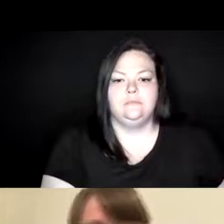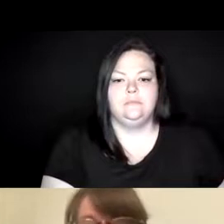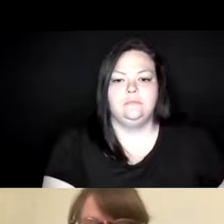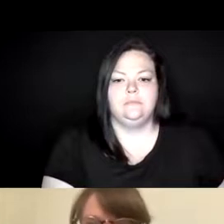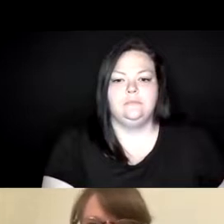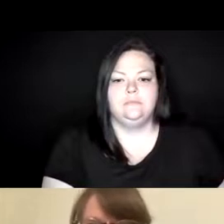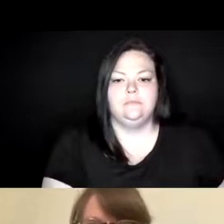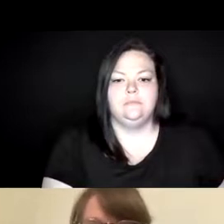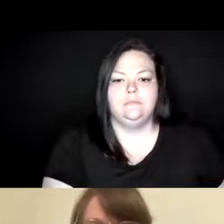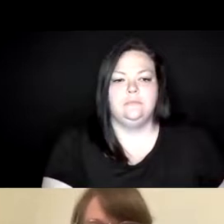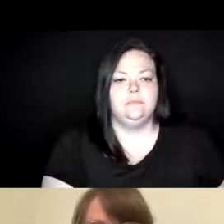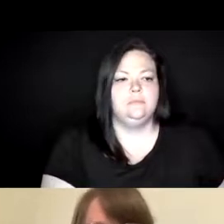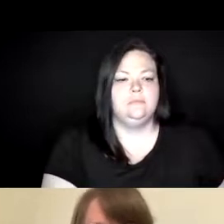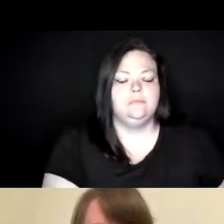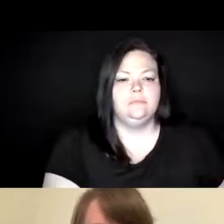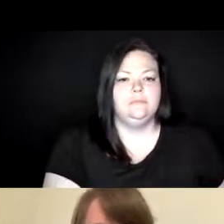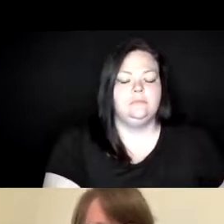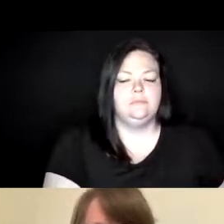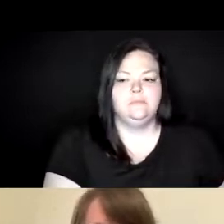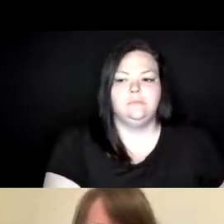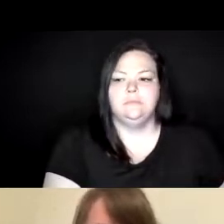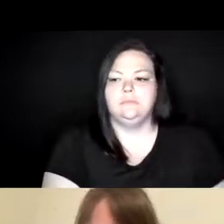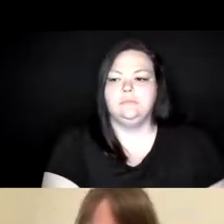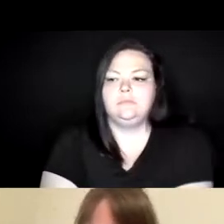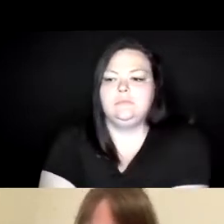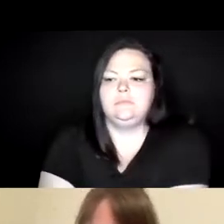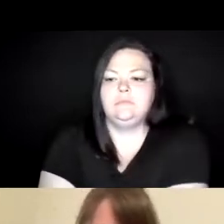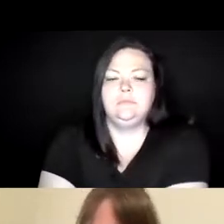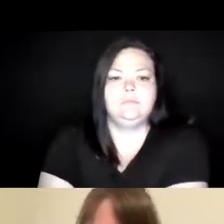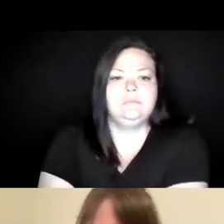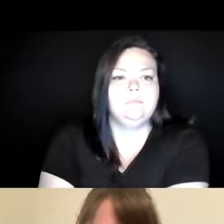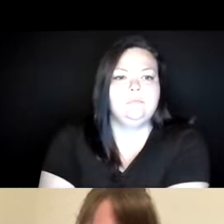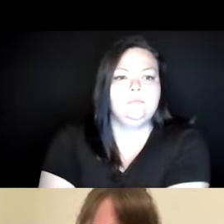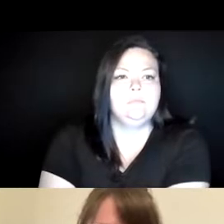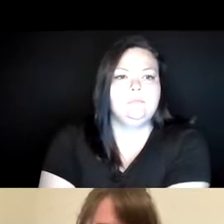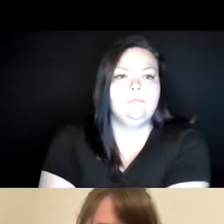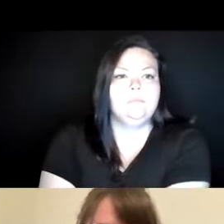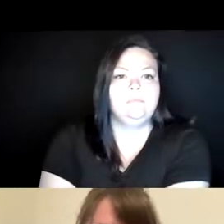oh and let me say also that, um, we're collaborating with Ozark Poets and Writers Collective, um,